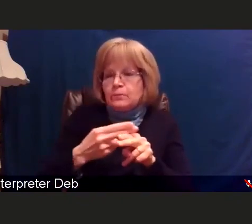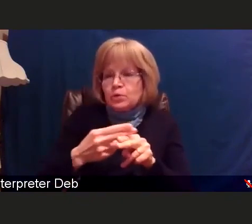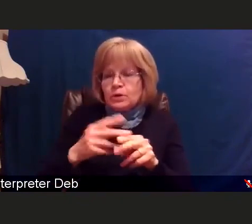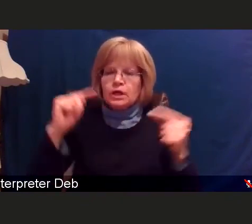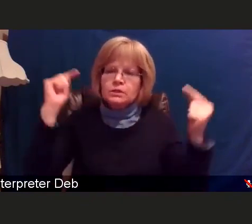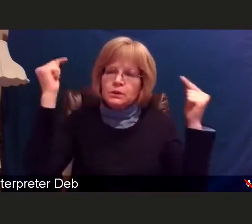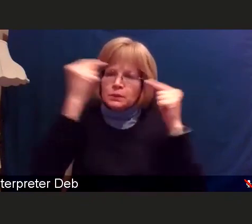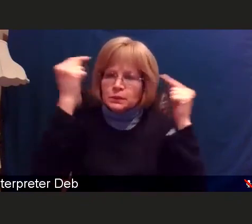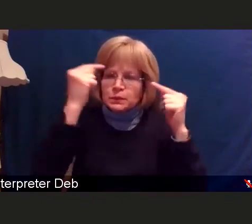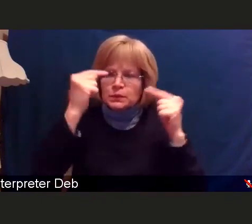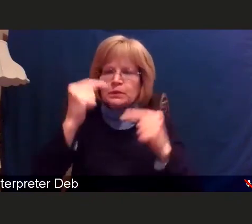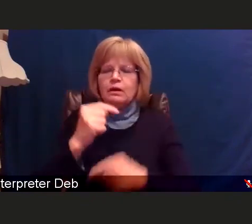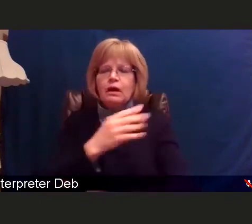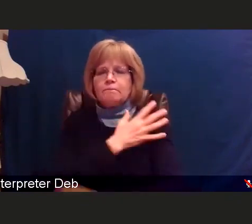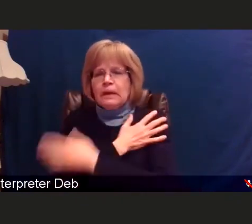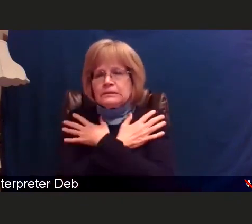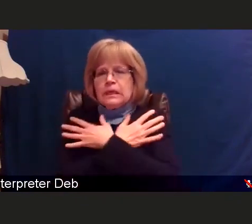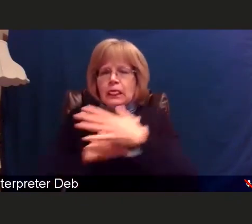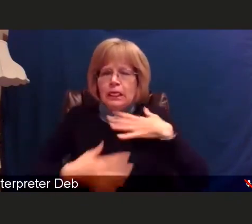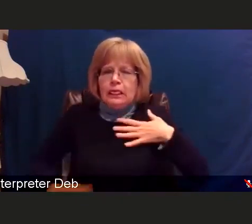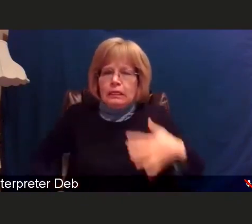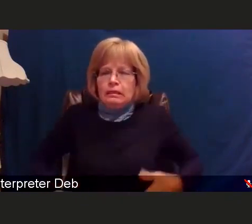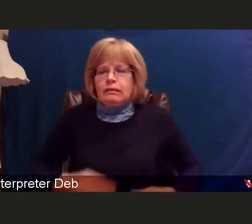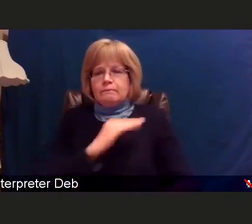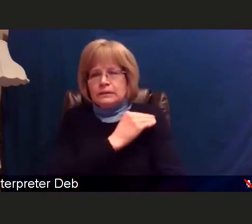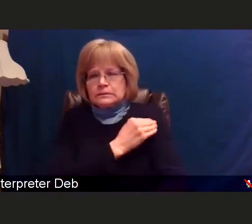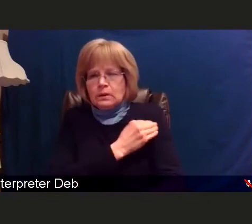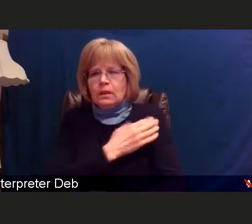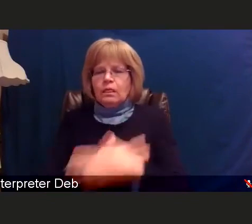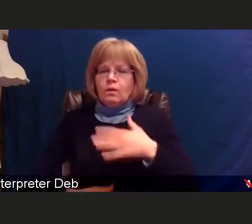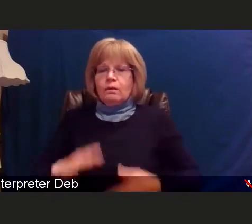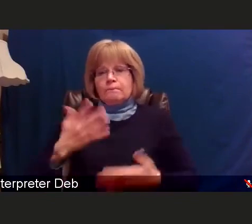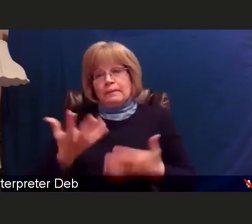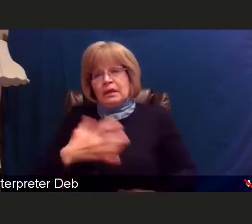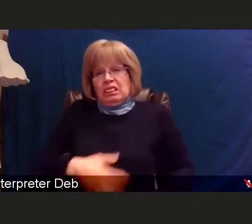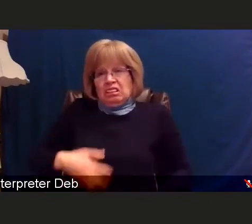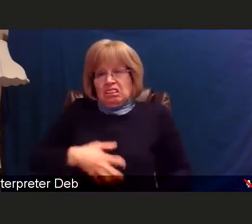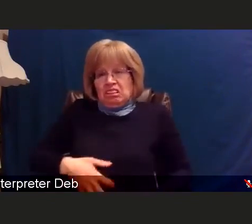muscle aches, maybe a little bit of stomach upset, and some people will even feel